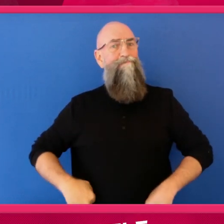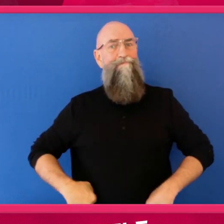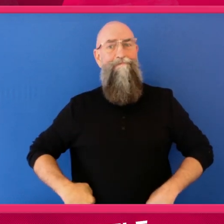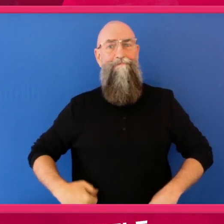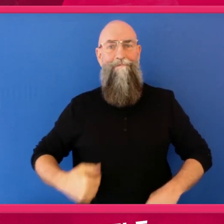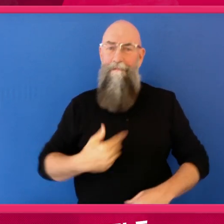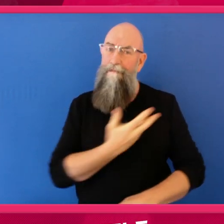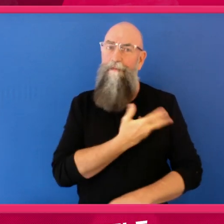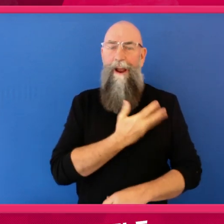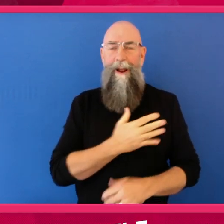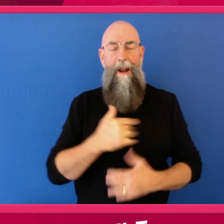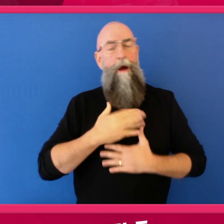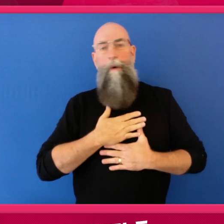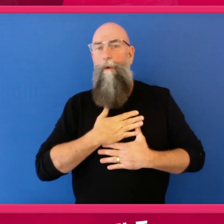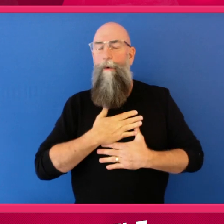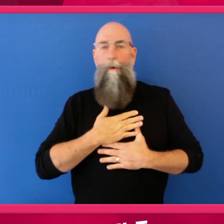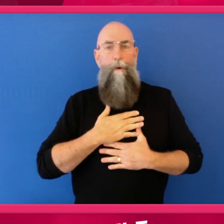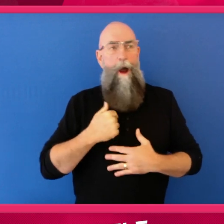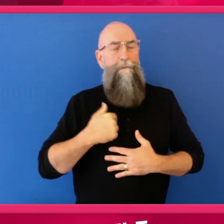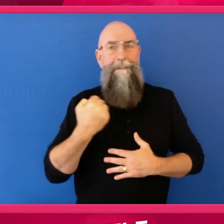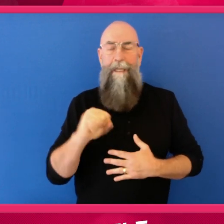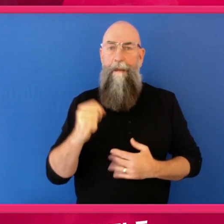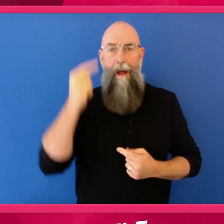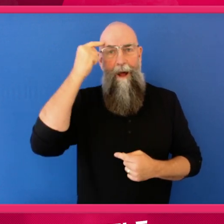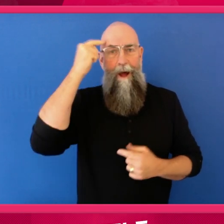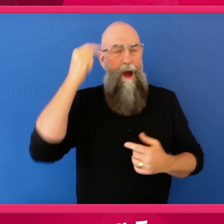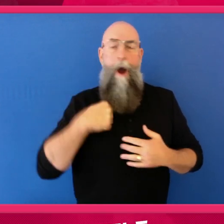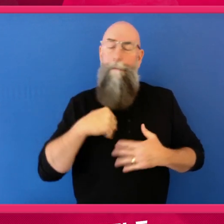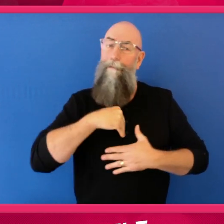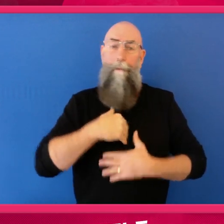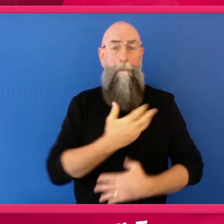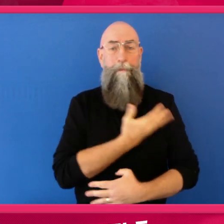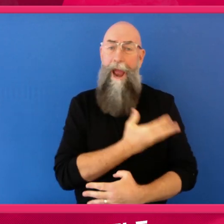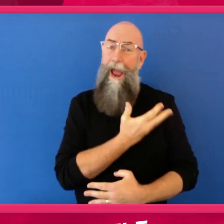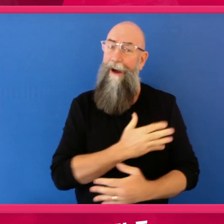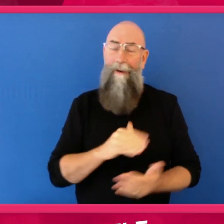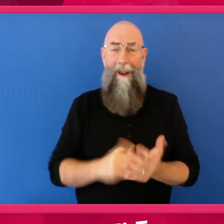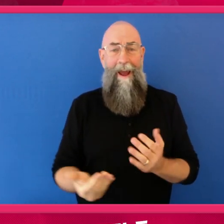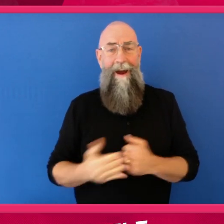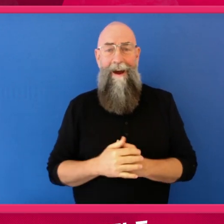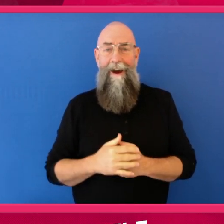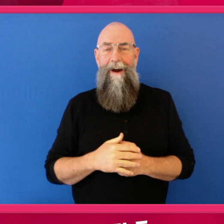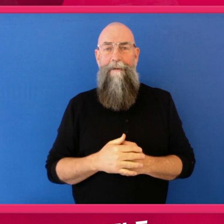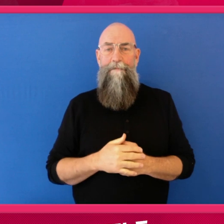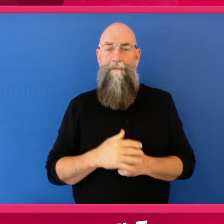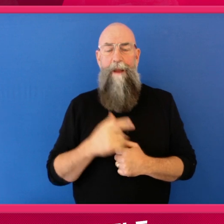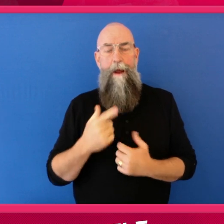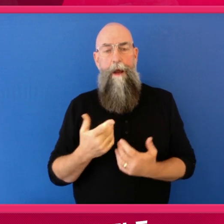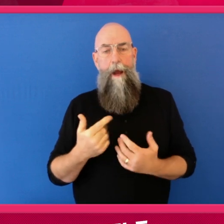honestly, like, I'm just so proud. Georgie Tunny: Well, the good thing is, I'm just checking in with Kurt, but because you're a Paralympic champion now you can actually